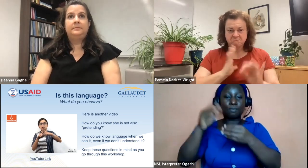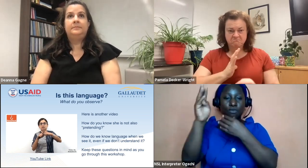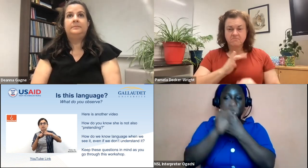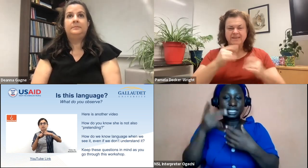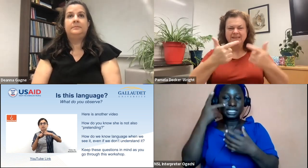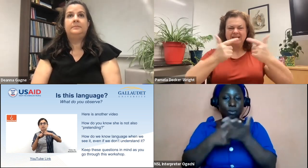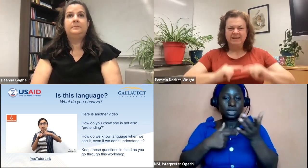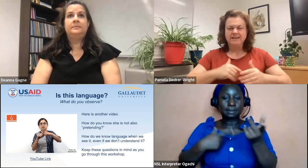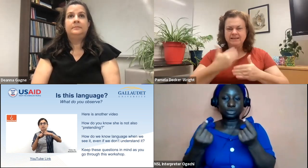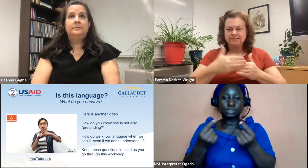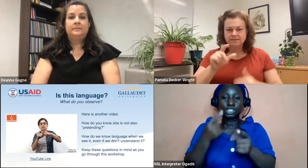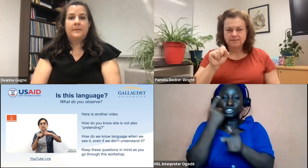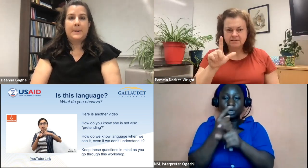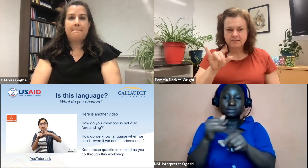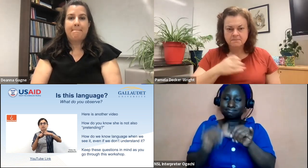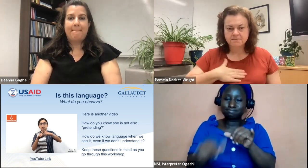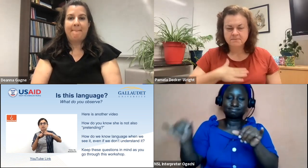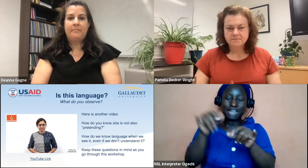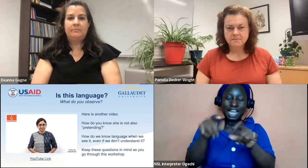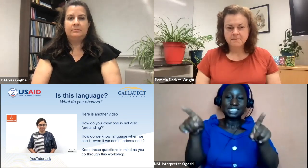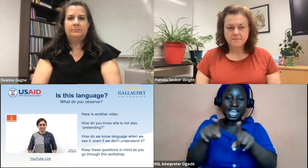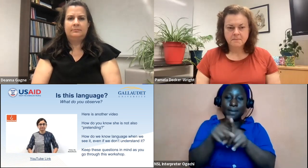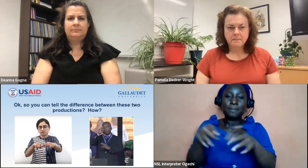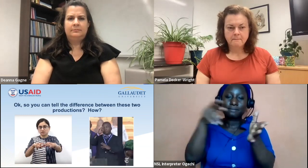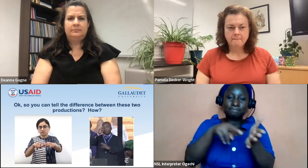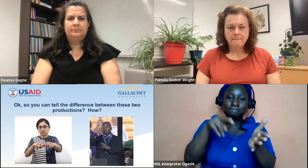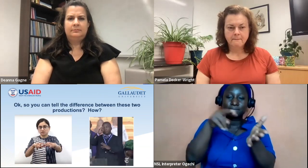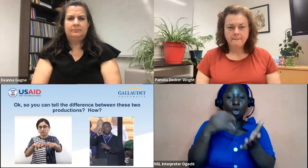You got it, all of you, in the audience. Great. Okay. Go to the next slide, please.